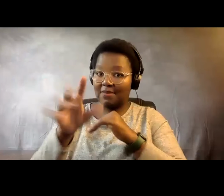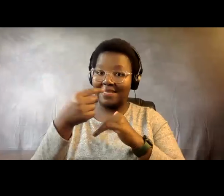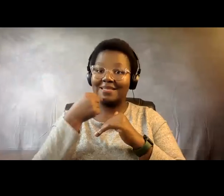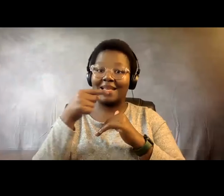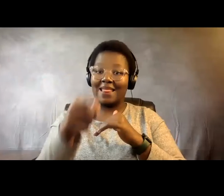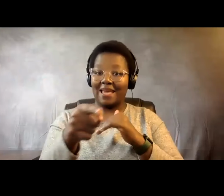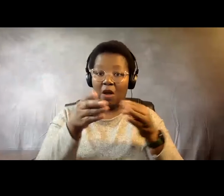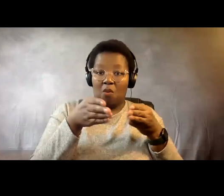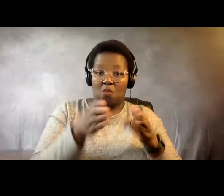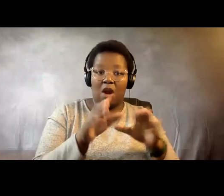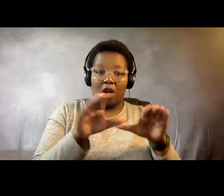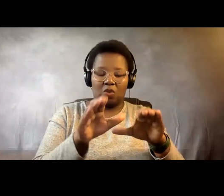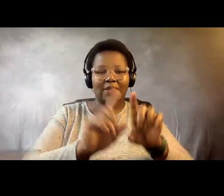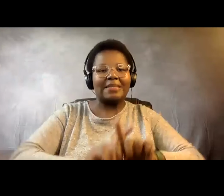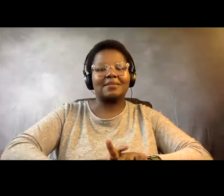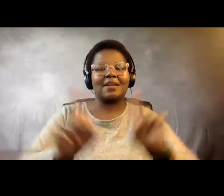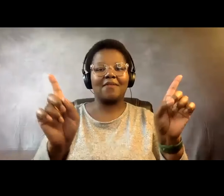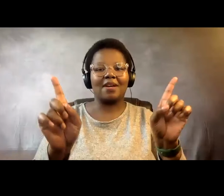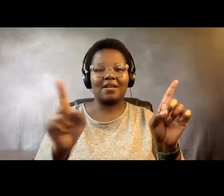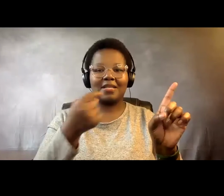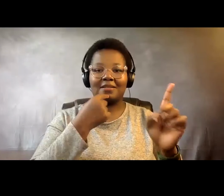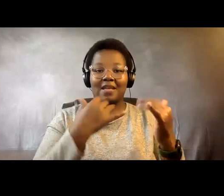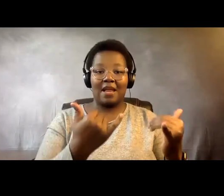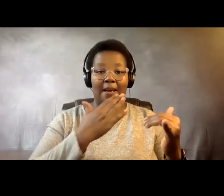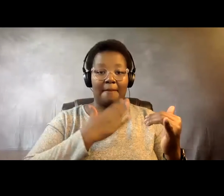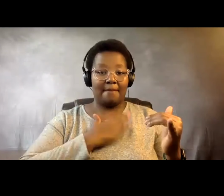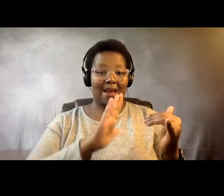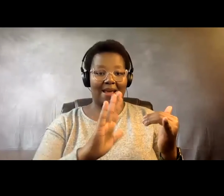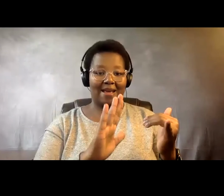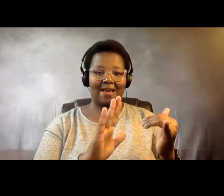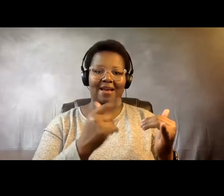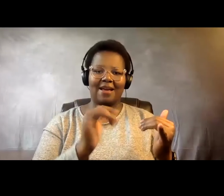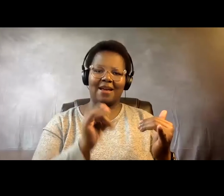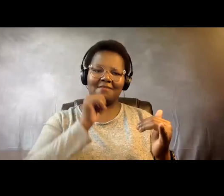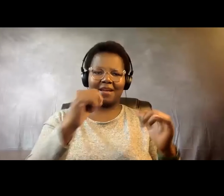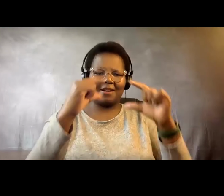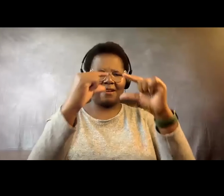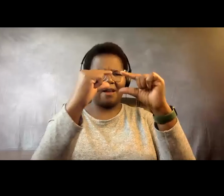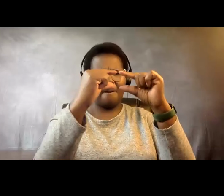from the page. Here I have magenta stuff. I have like little boxes, I have a specific